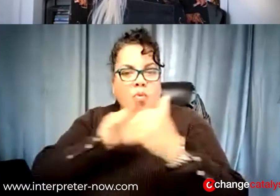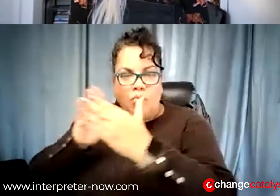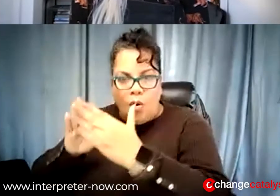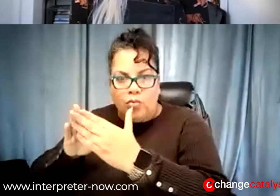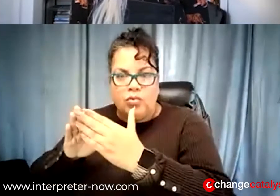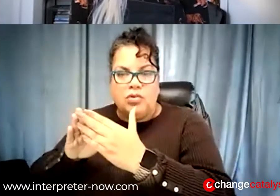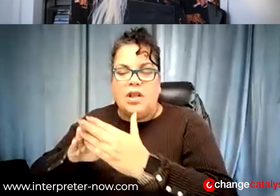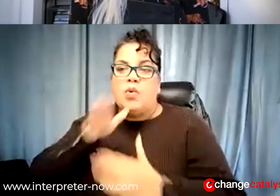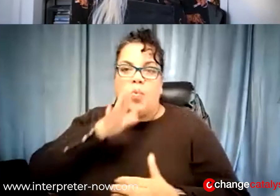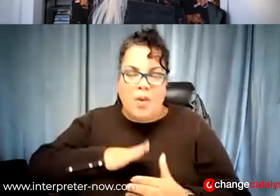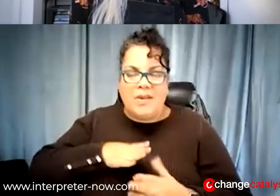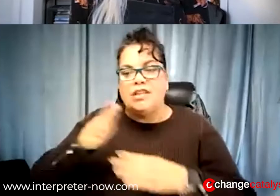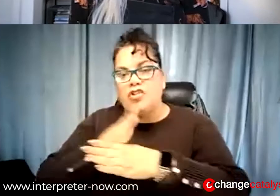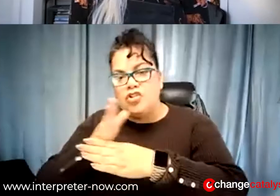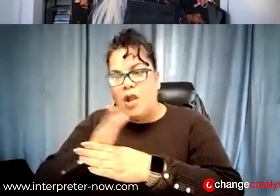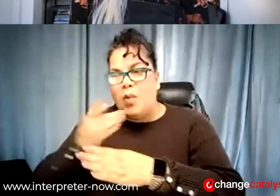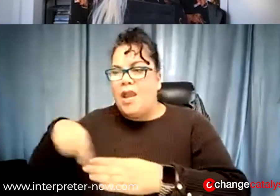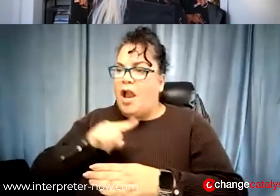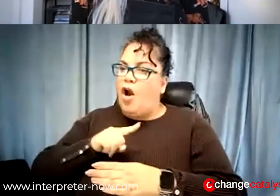women sharing our authentic journeys through life.